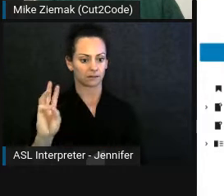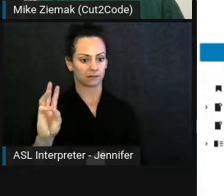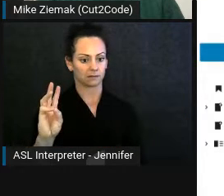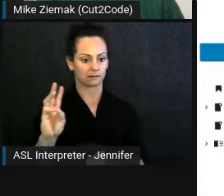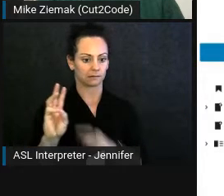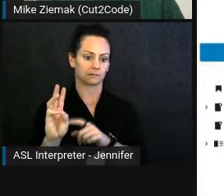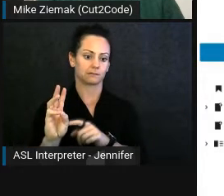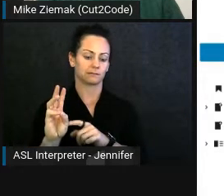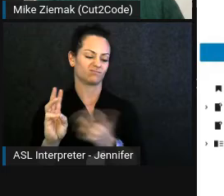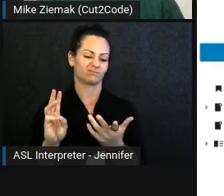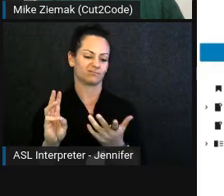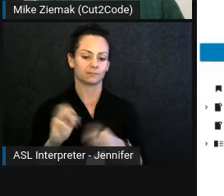Switch the default.